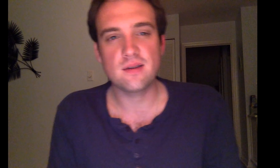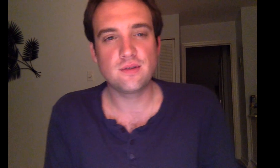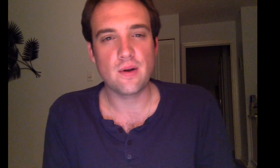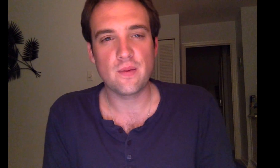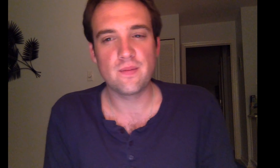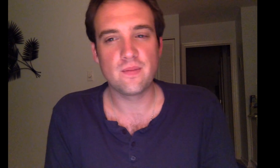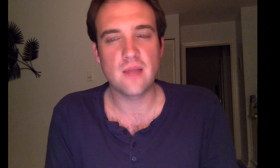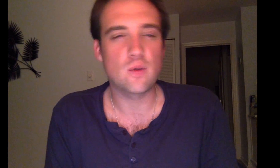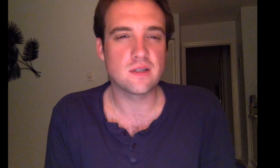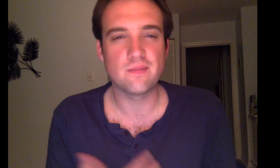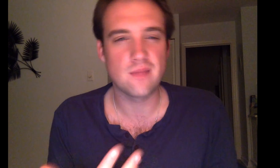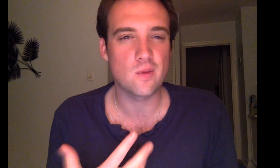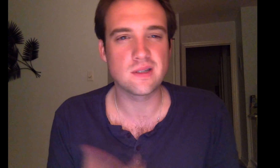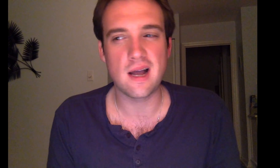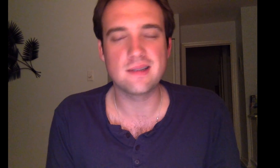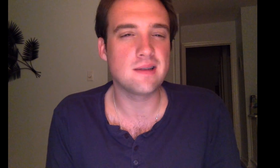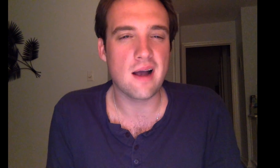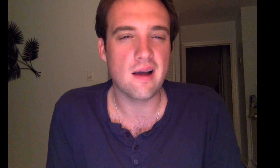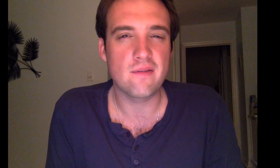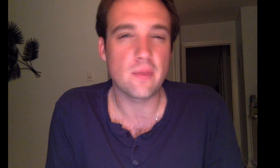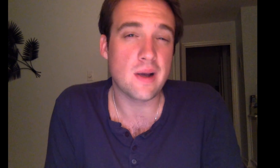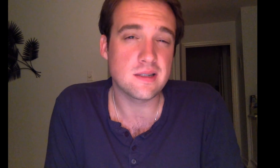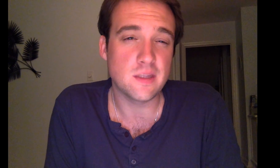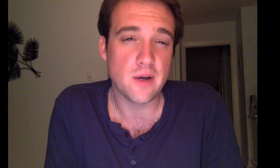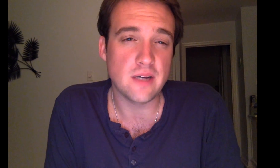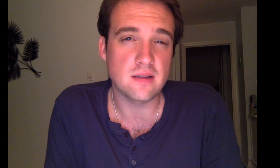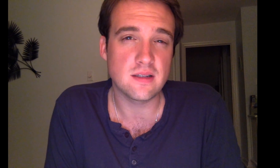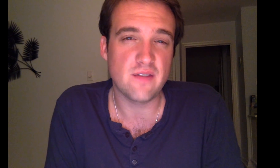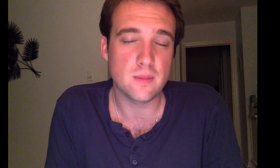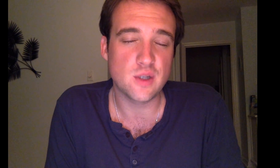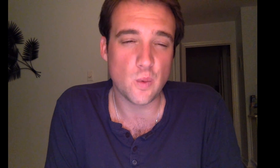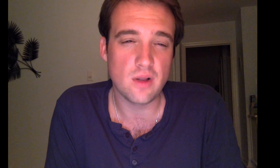So that was, that was, I did not have the best experience in film school.